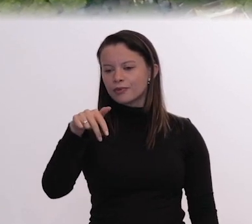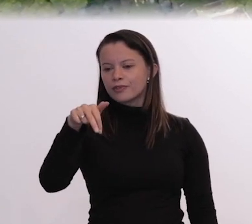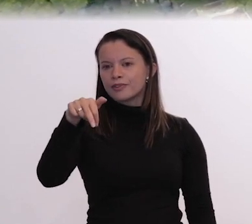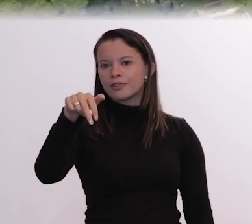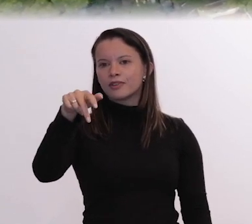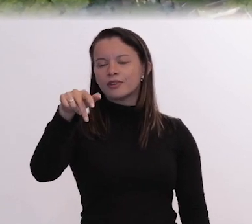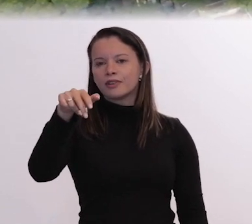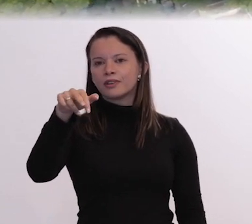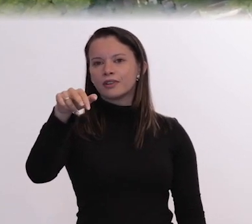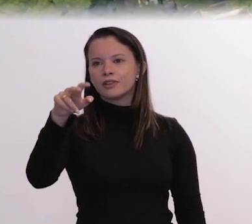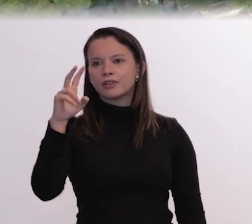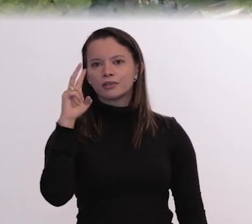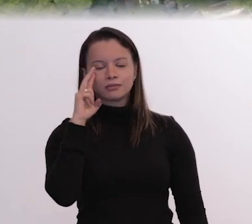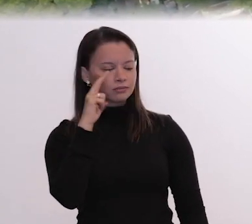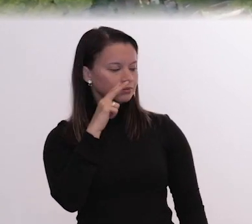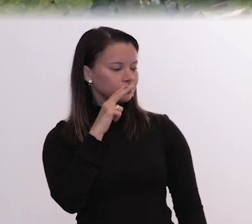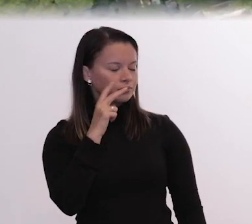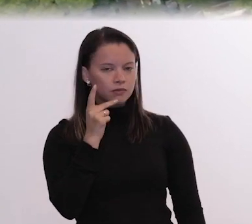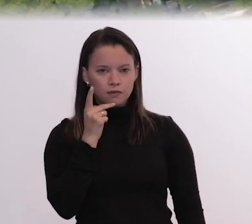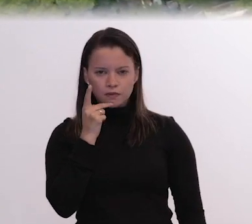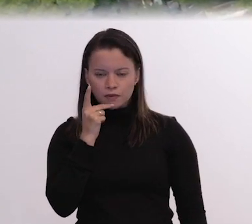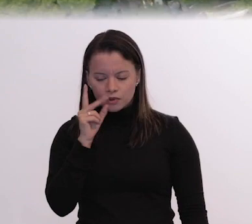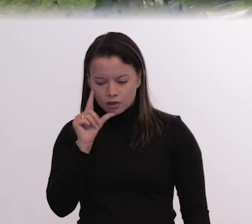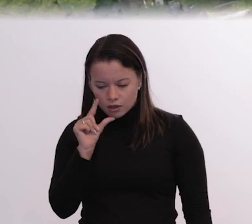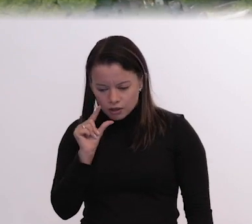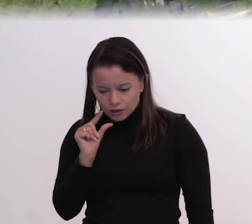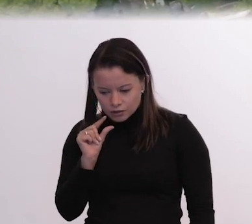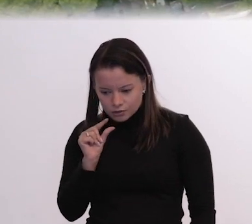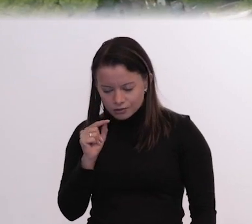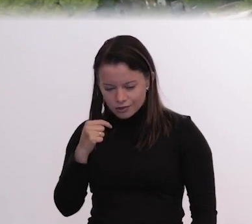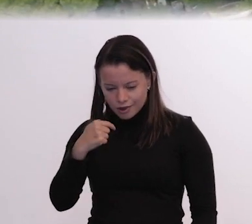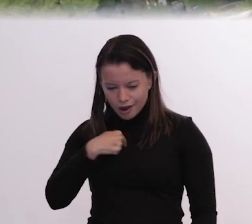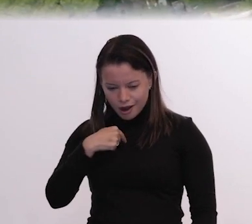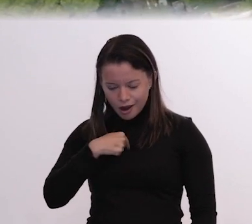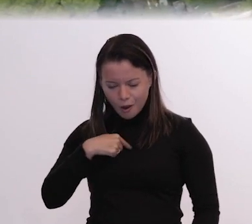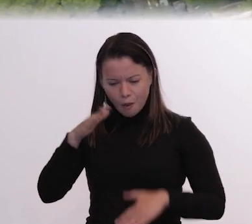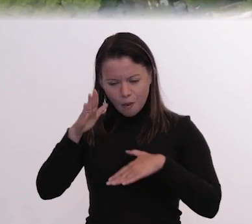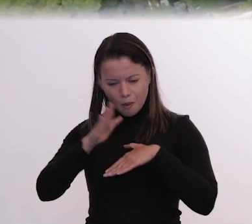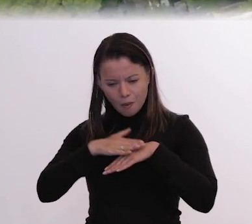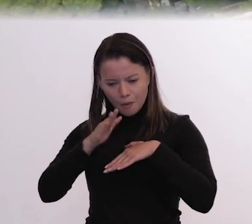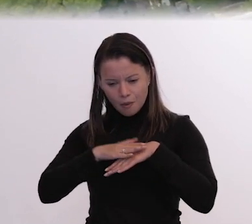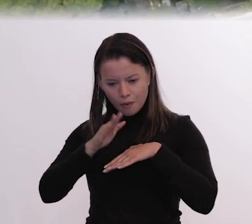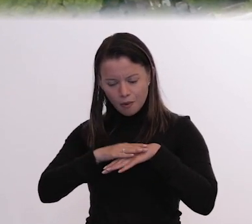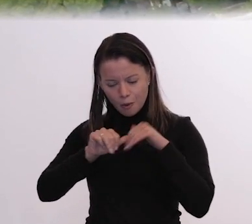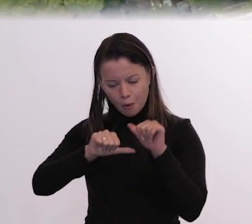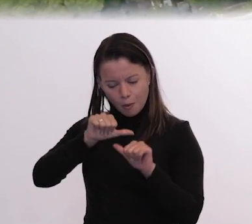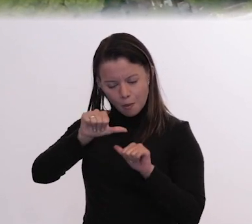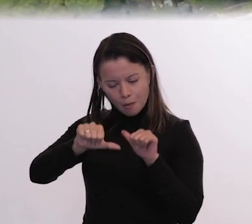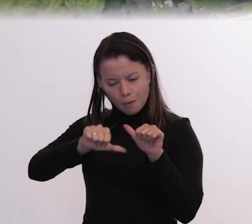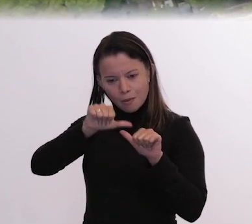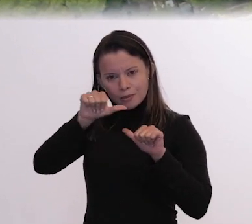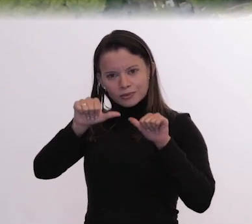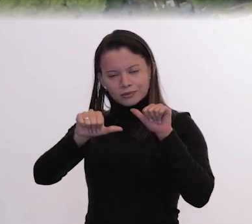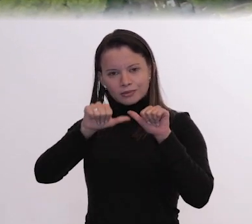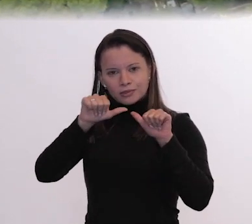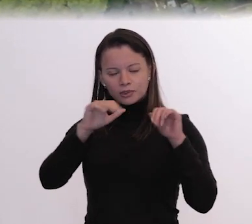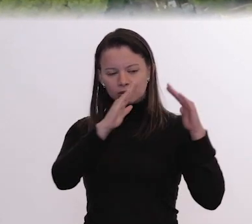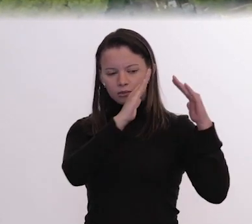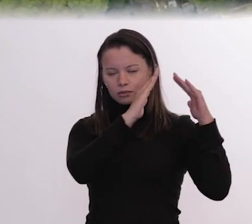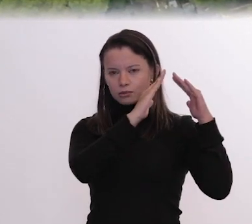and said in a low voice: I am changing the Sahara. The fact was minimal, but those words,